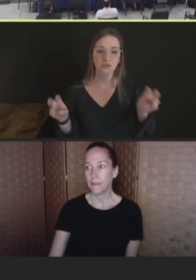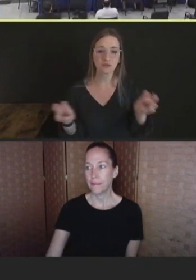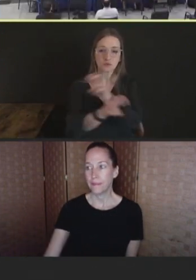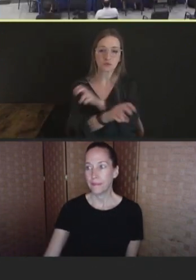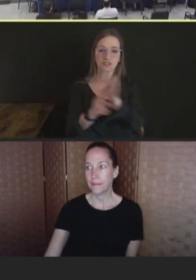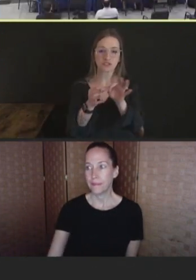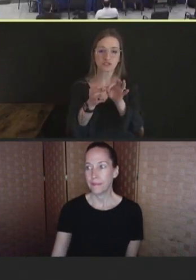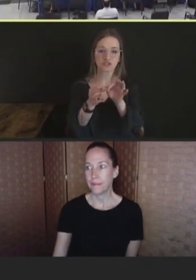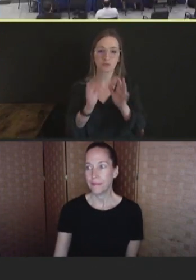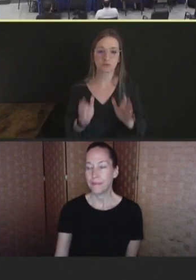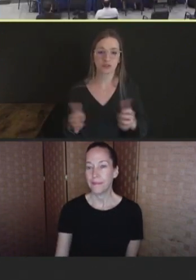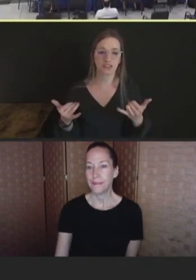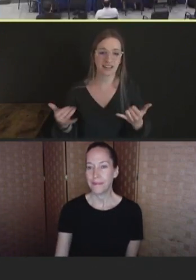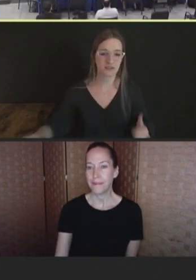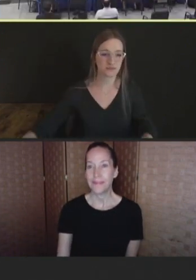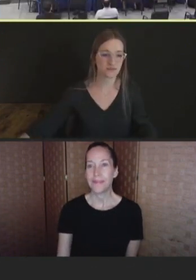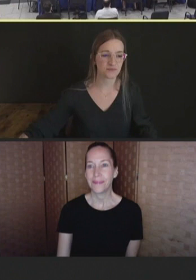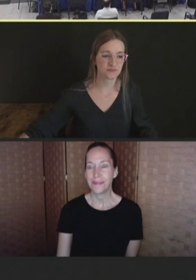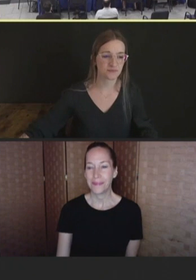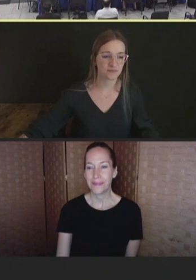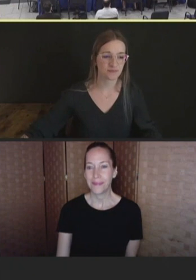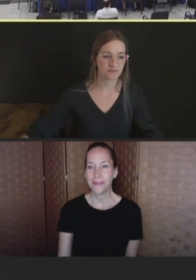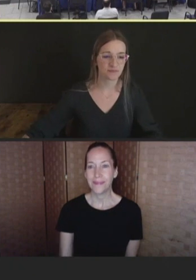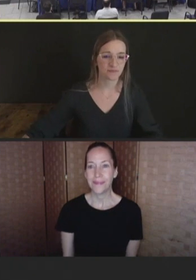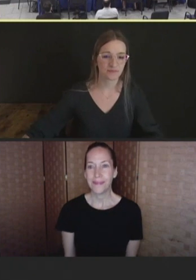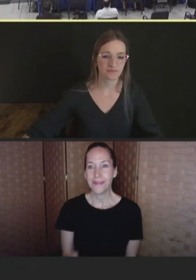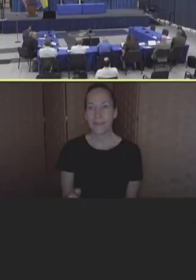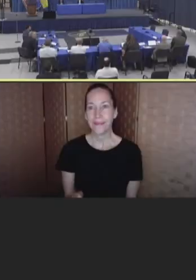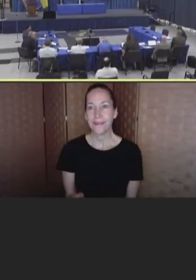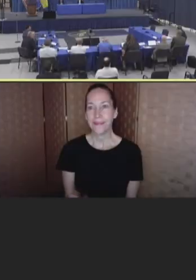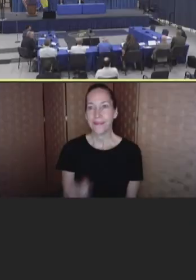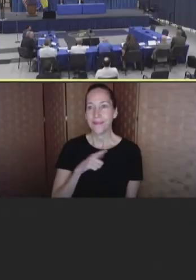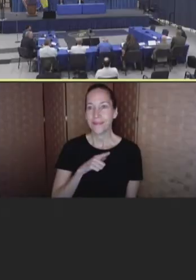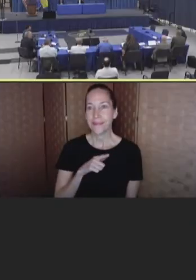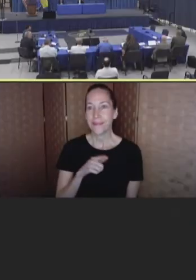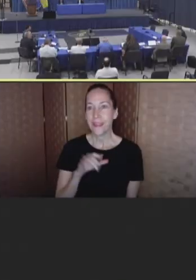John Dunn: Hi, those were terrific talks.